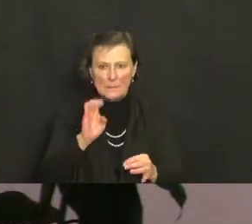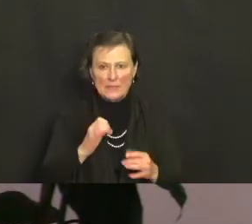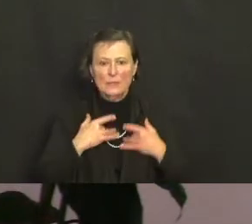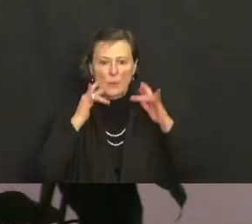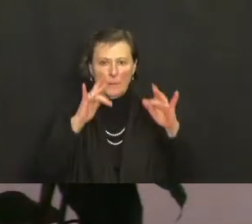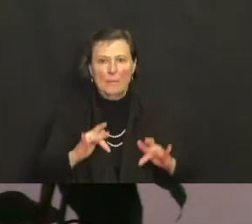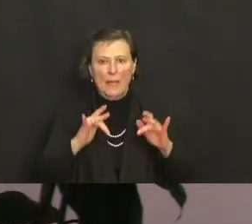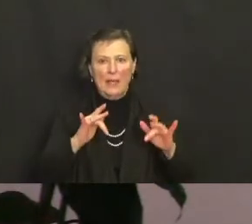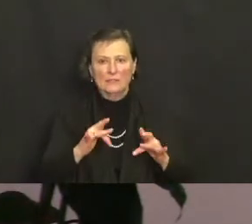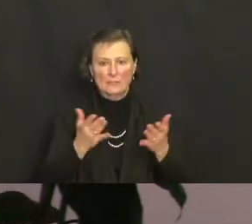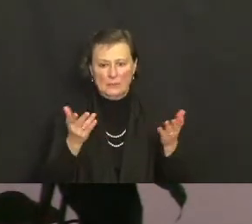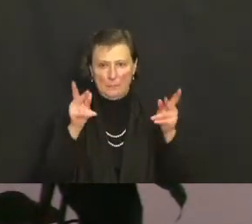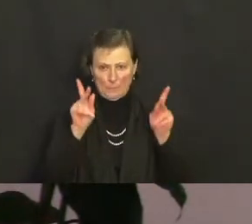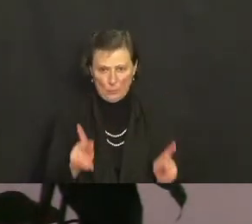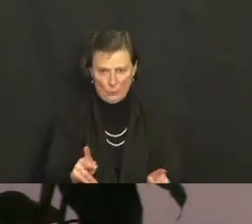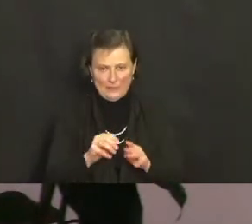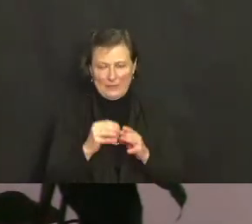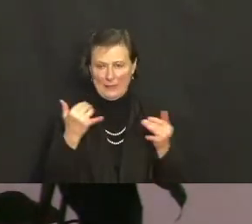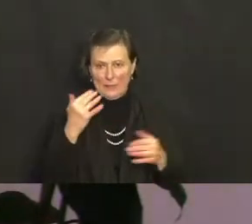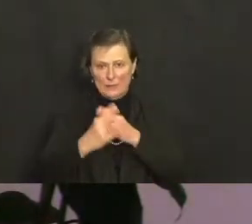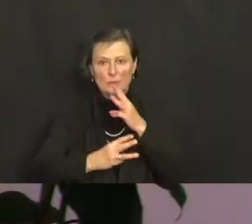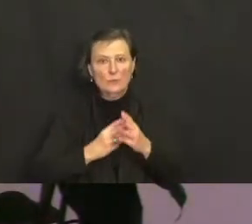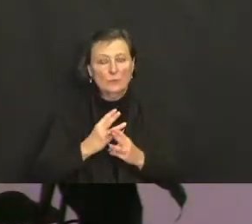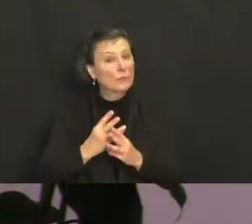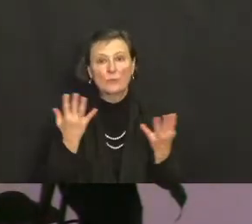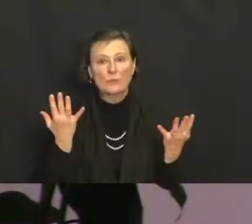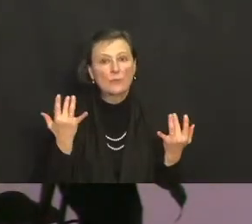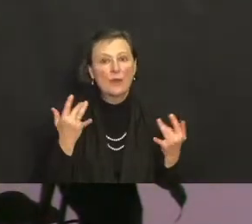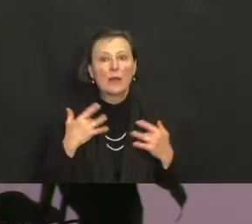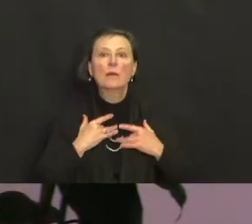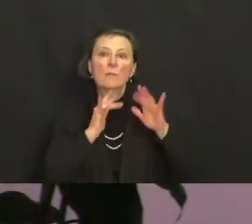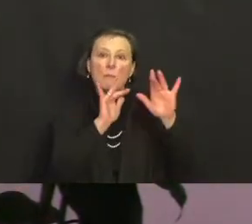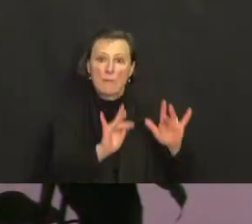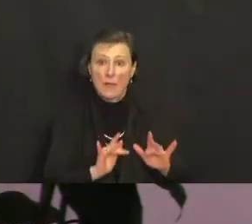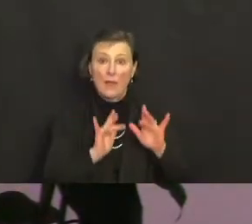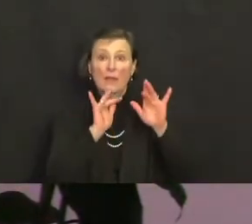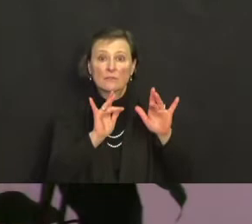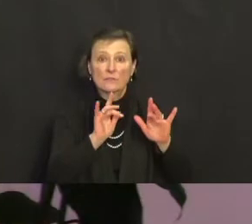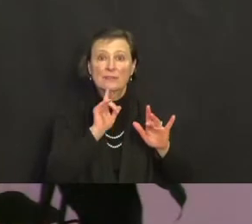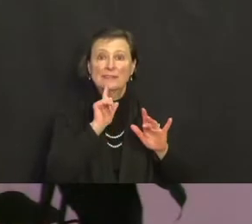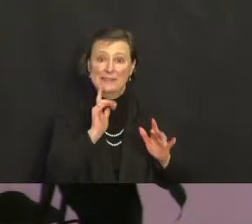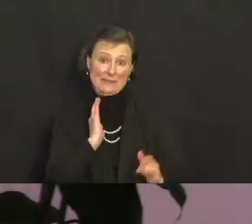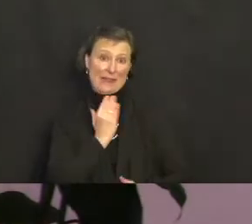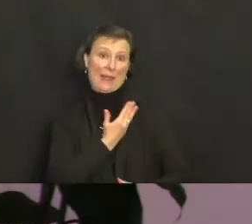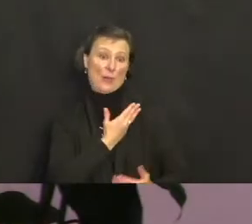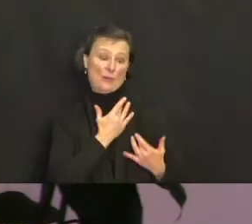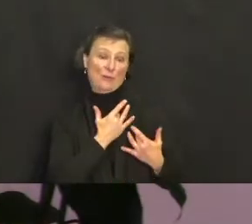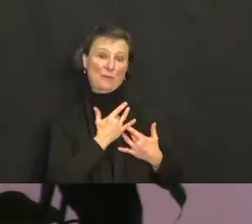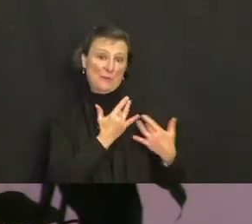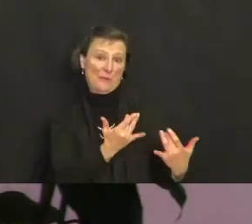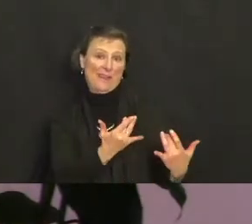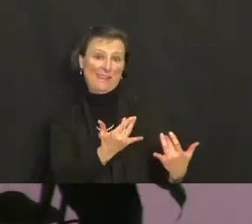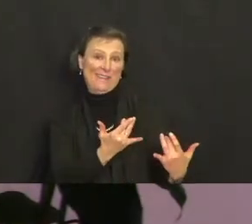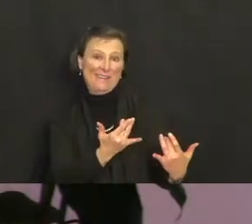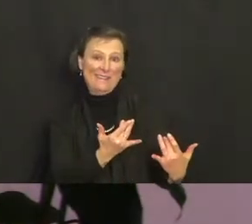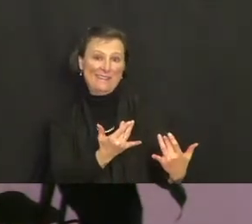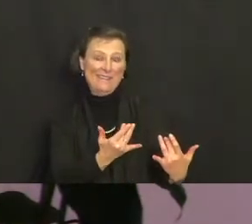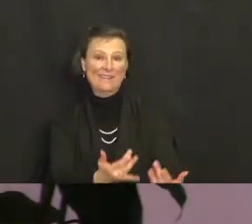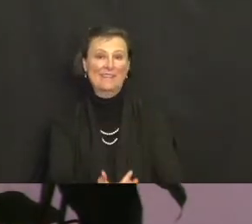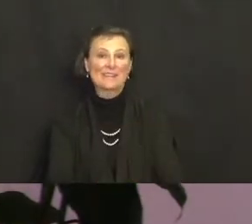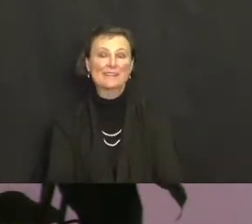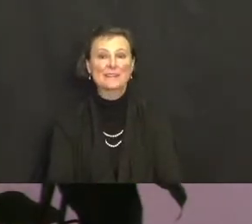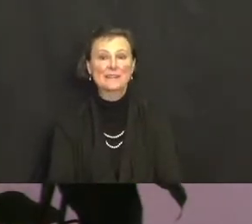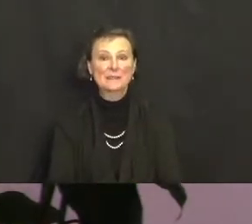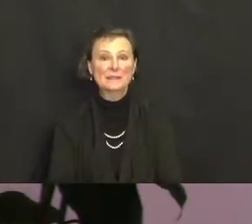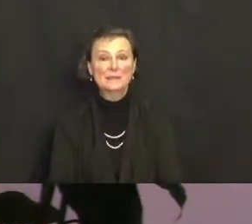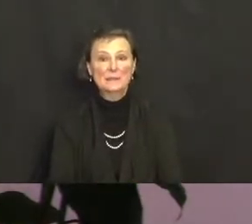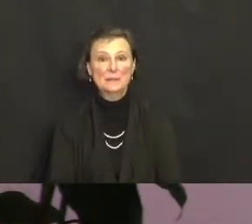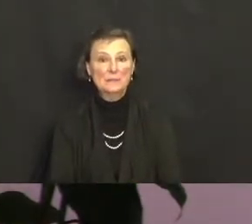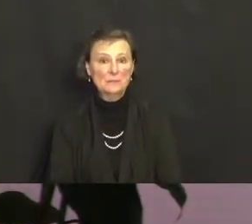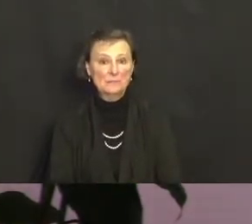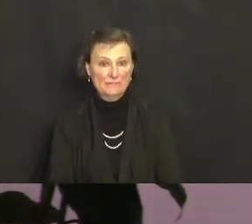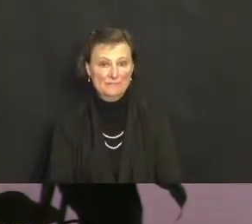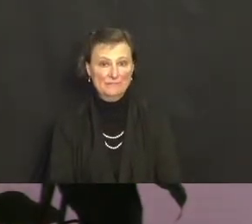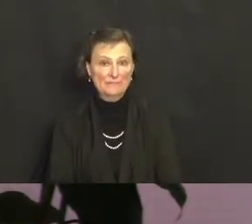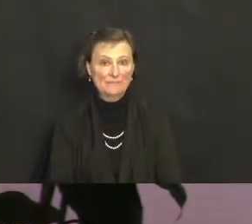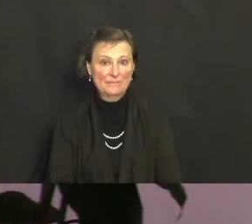For compassion, is our way.